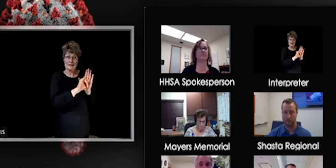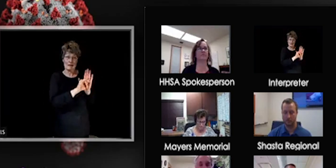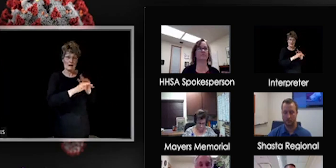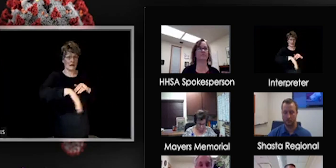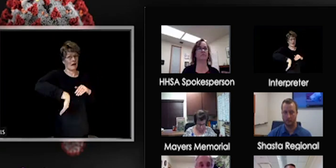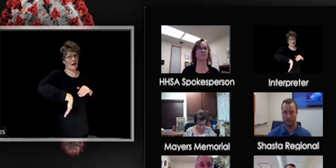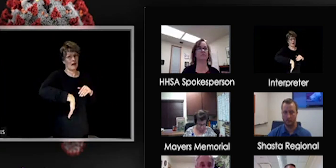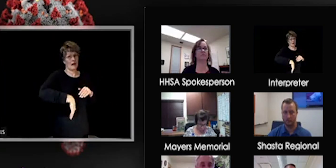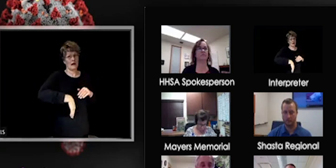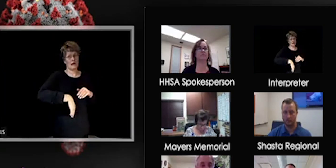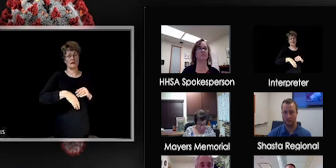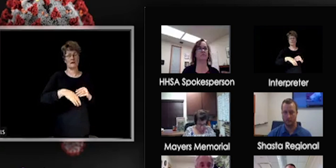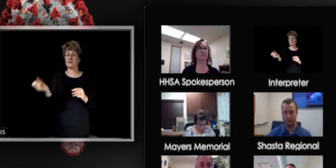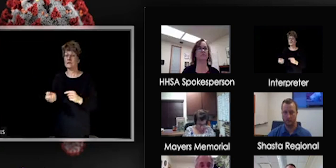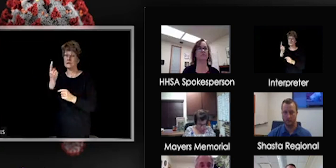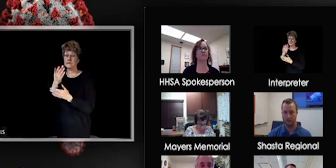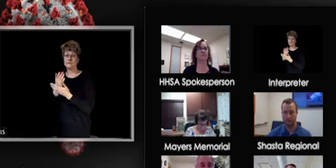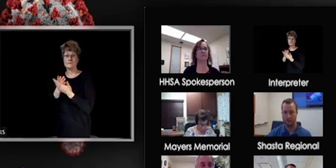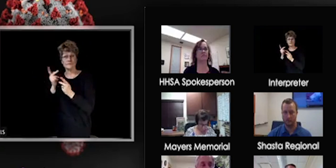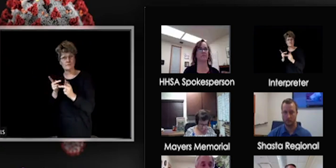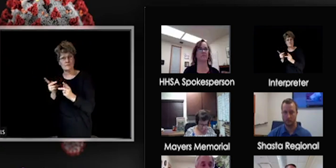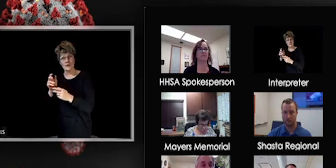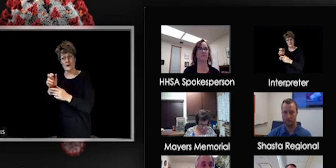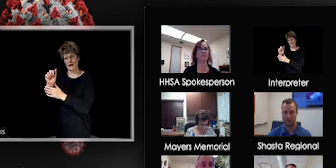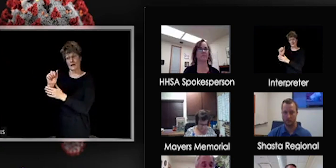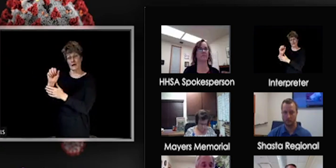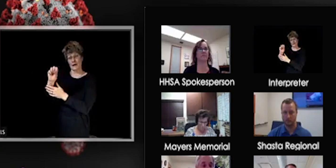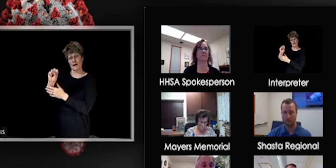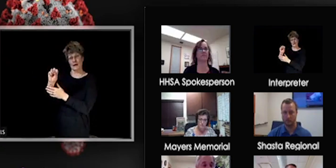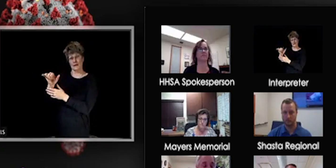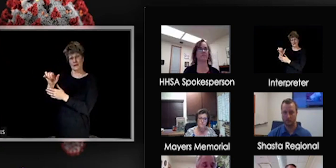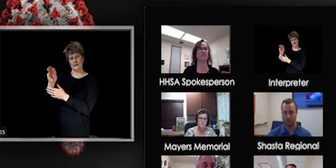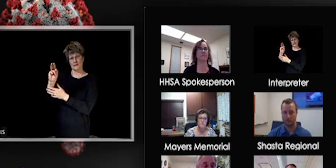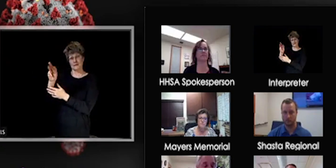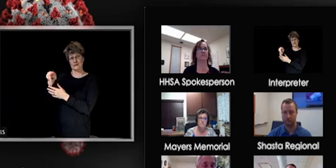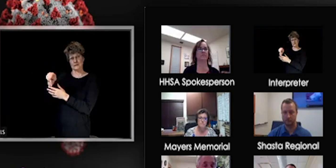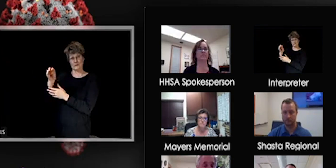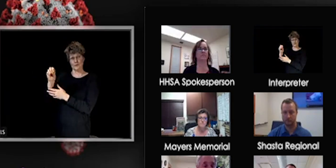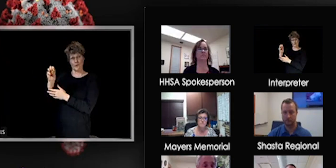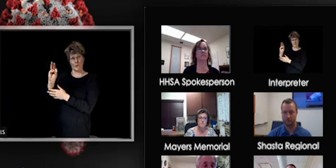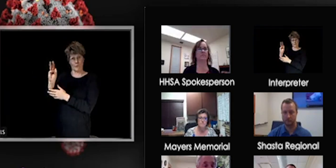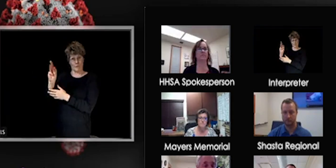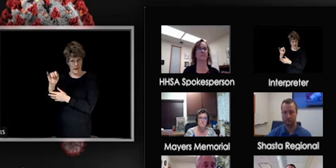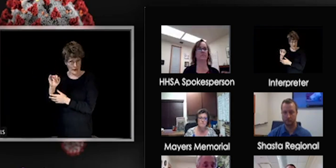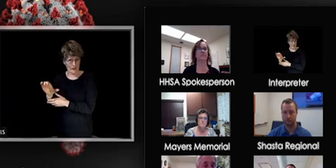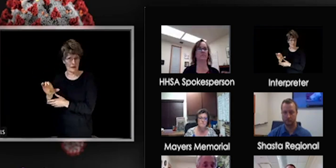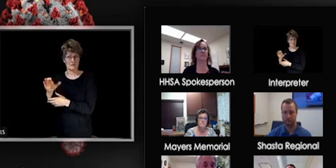to our attention could infect other people. So, family members or people who work with